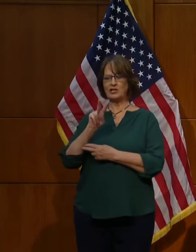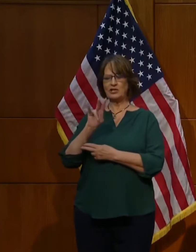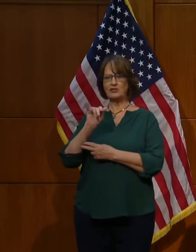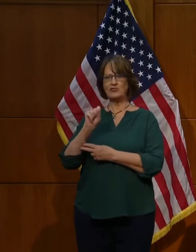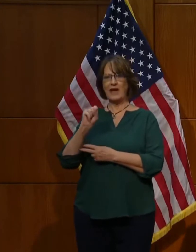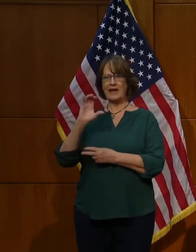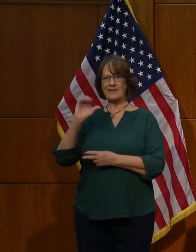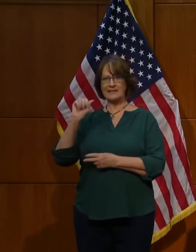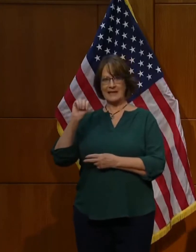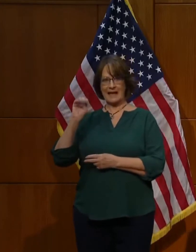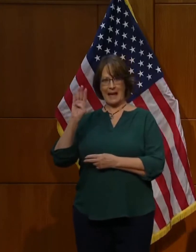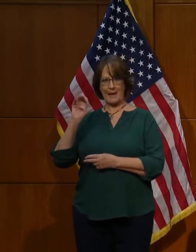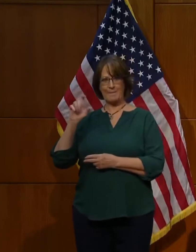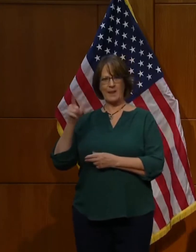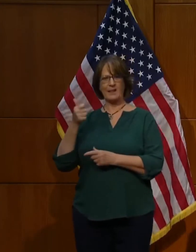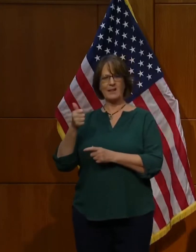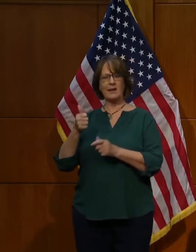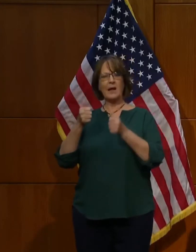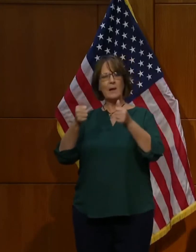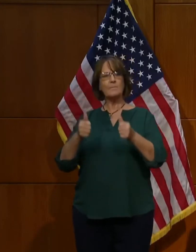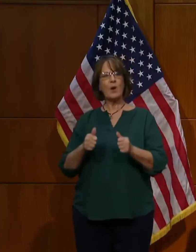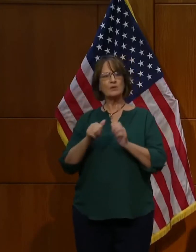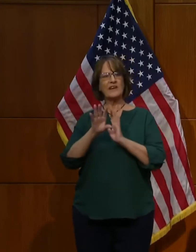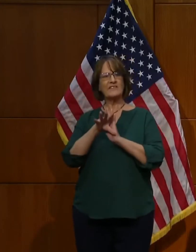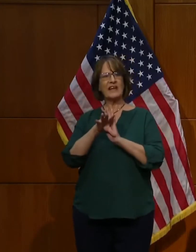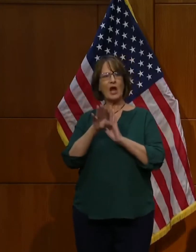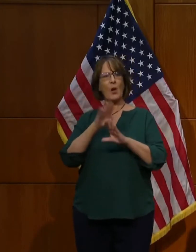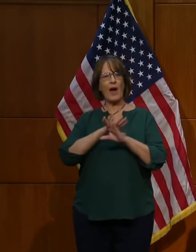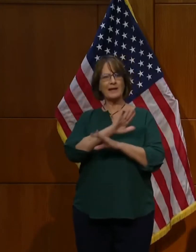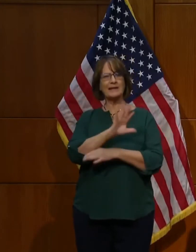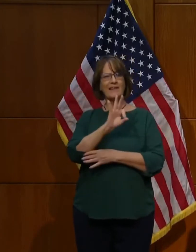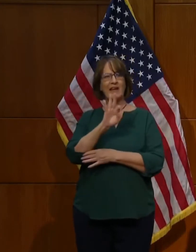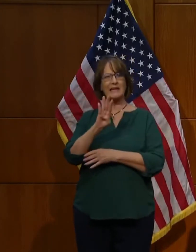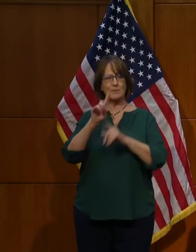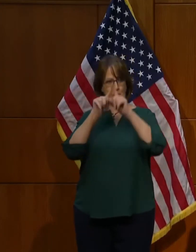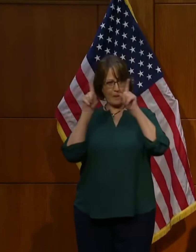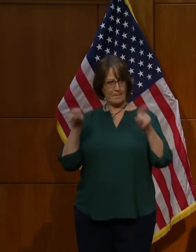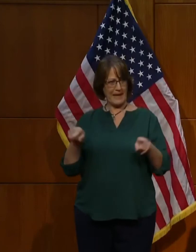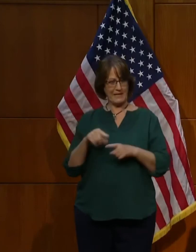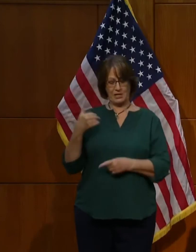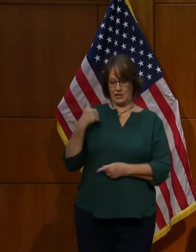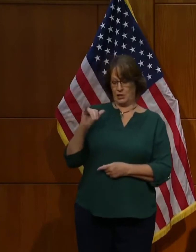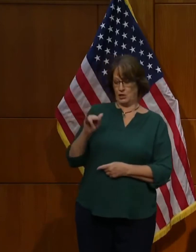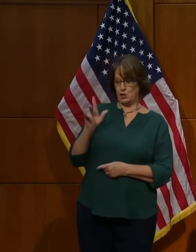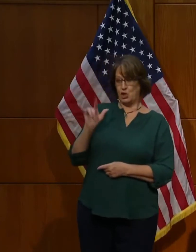posting videos to his Facebook page on Julai the 25th. Travis wrote